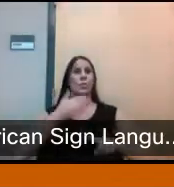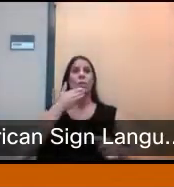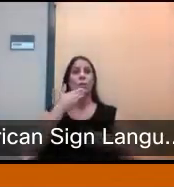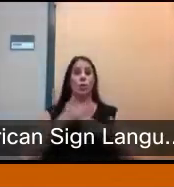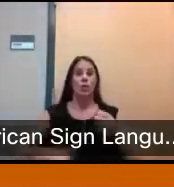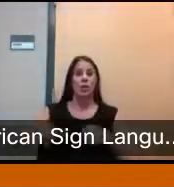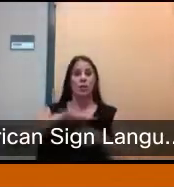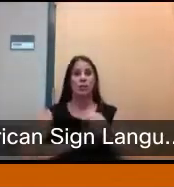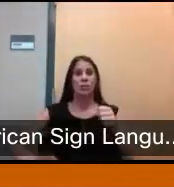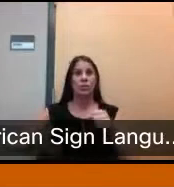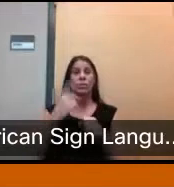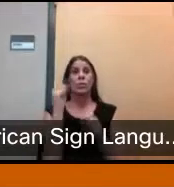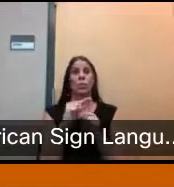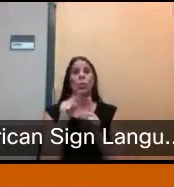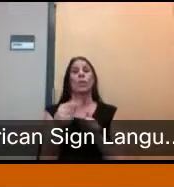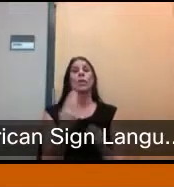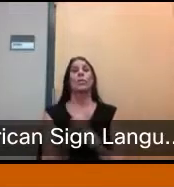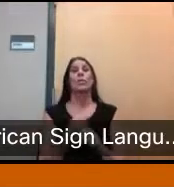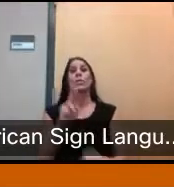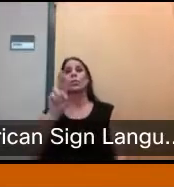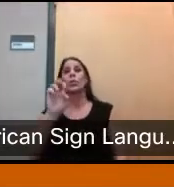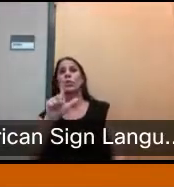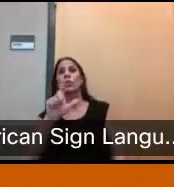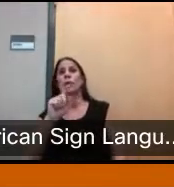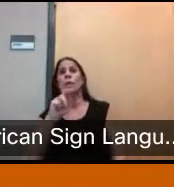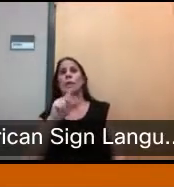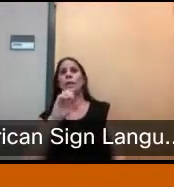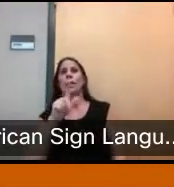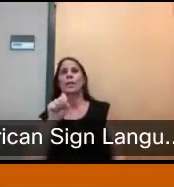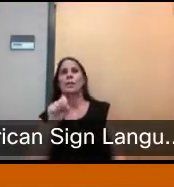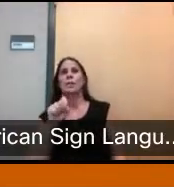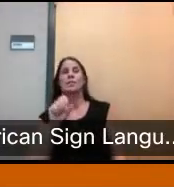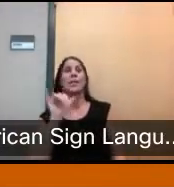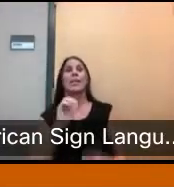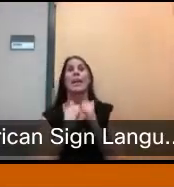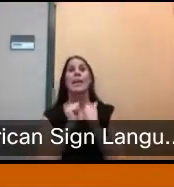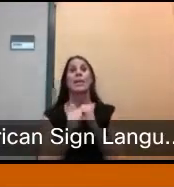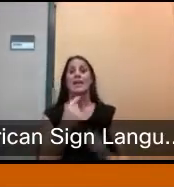The word they actually used was relentless what that campaign was saying was we are working